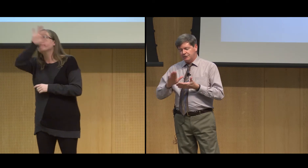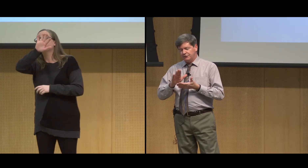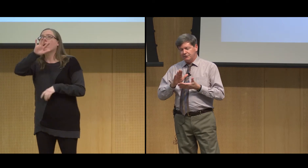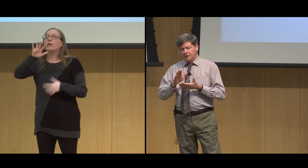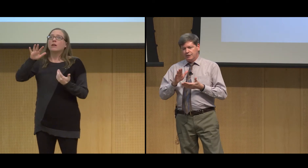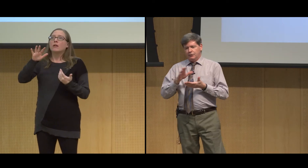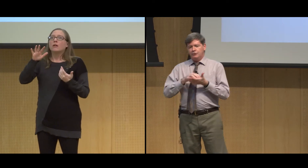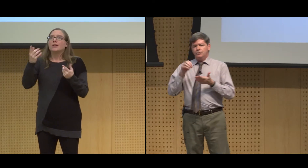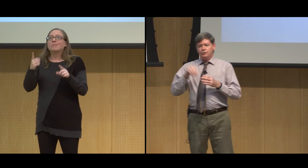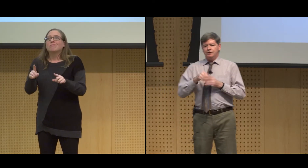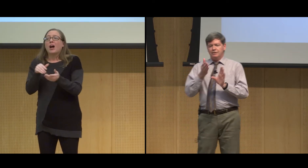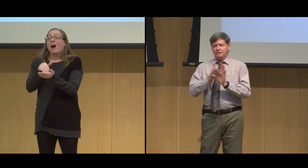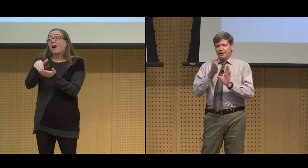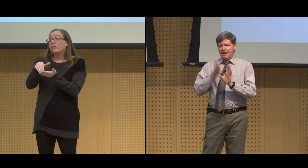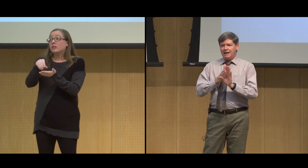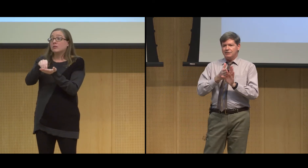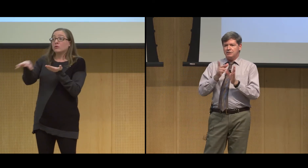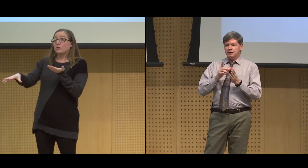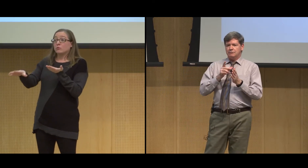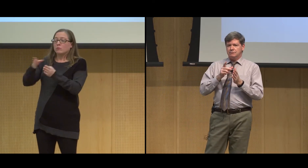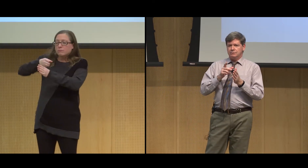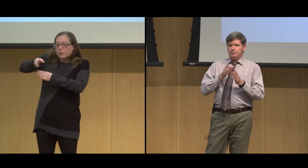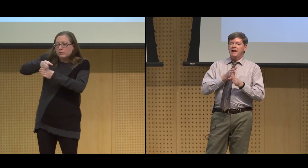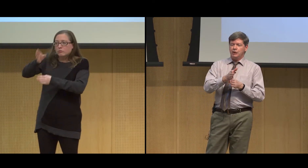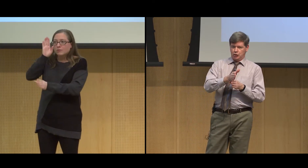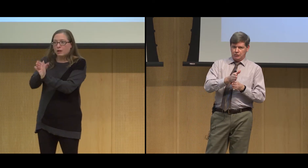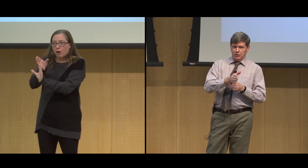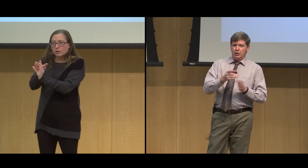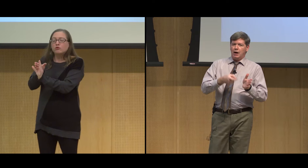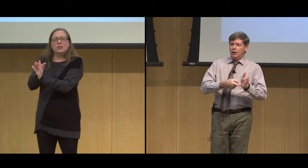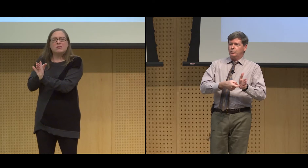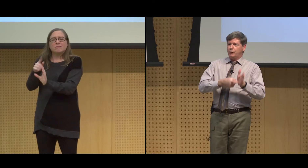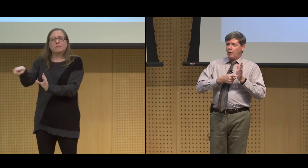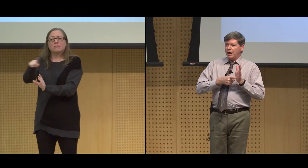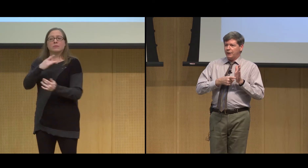students in the psychology major are required,